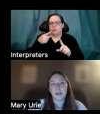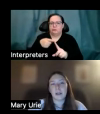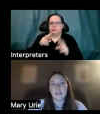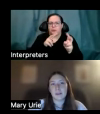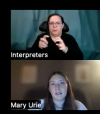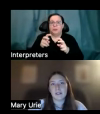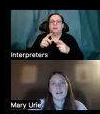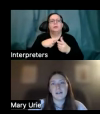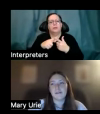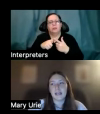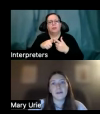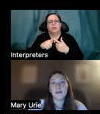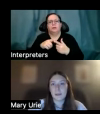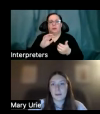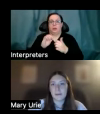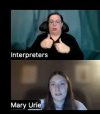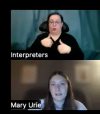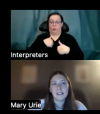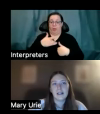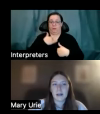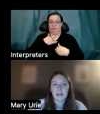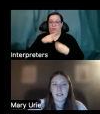about this bill? How do you How do other people feel about this